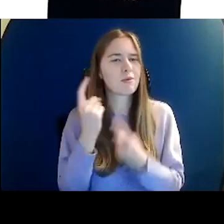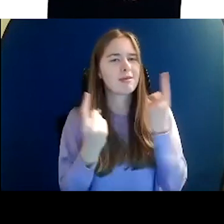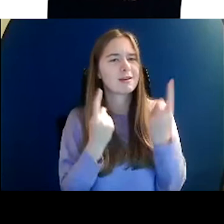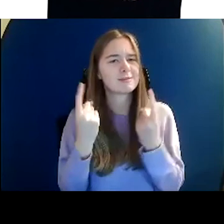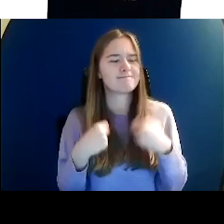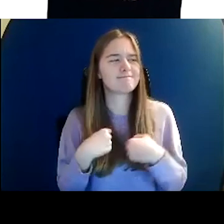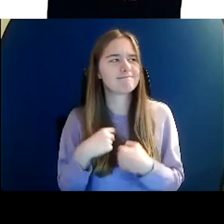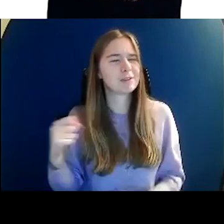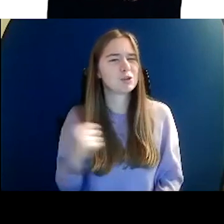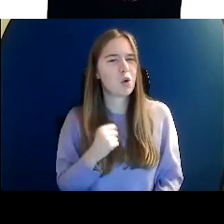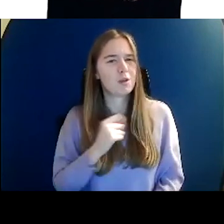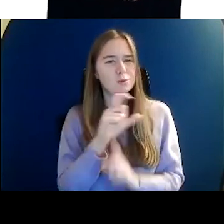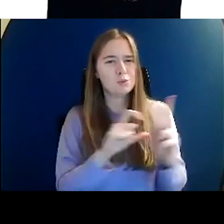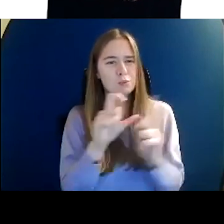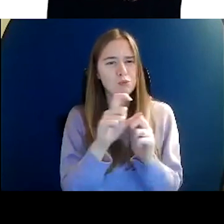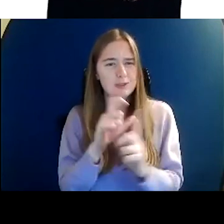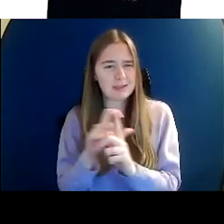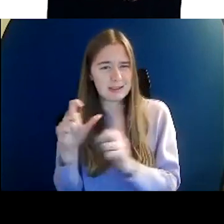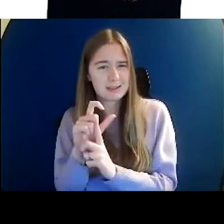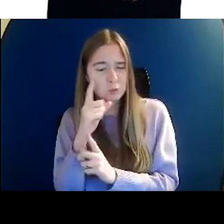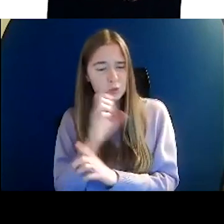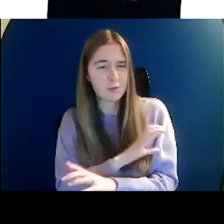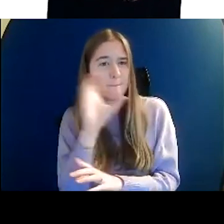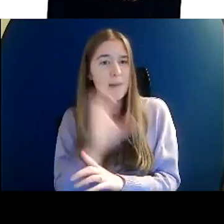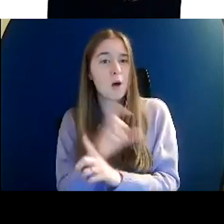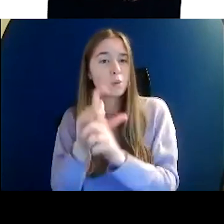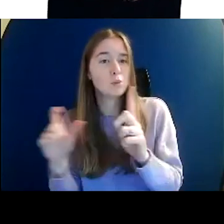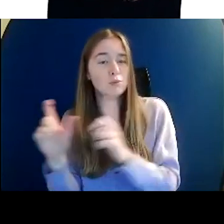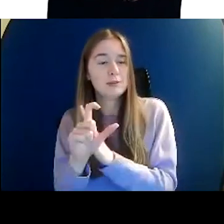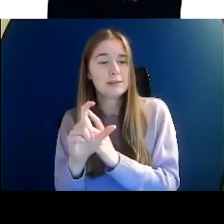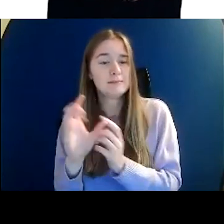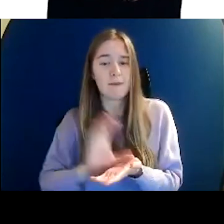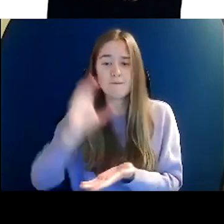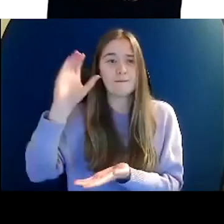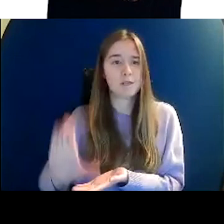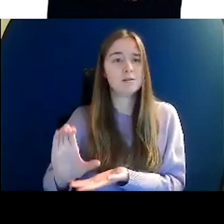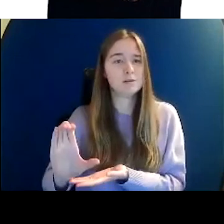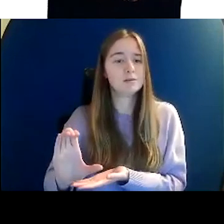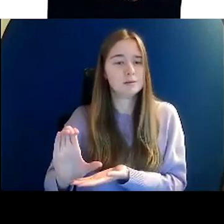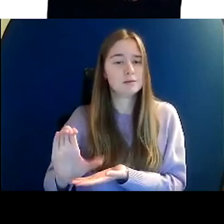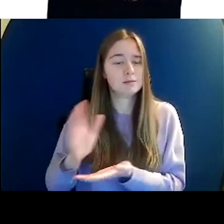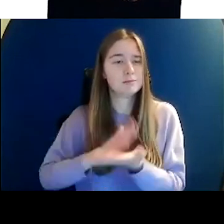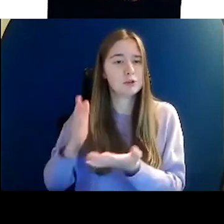its communities, if we empower them and give them the funding, give them the means to do it,